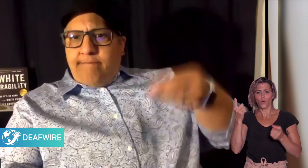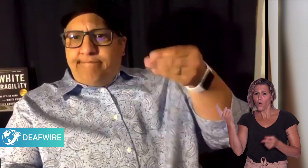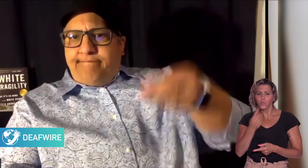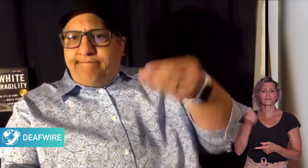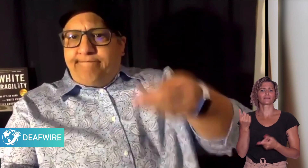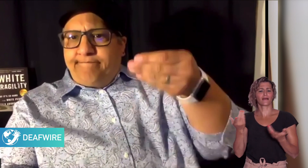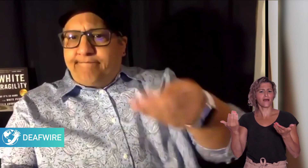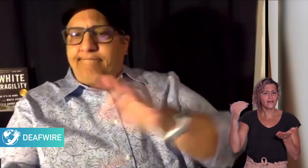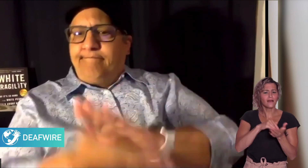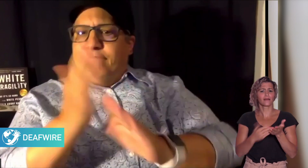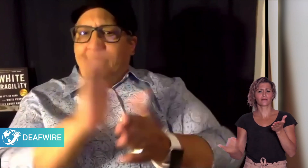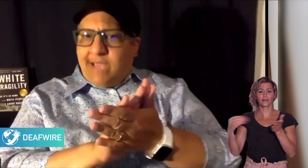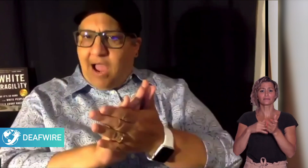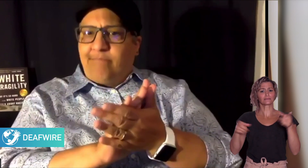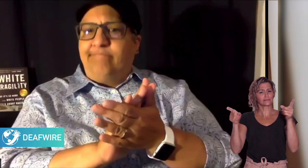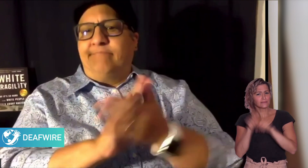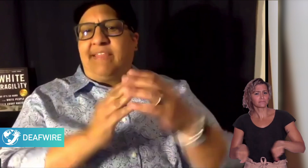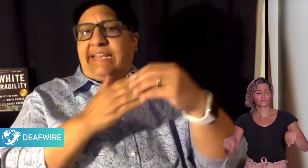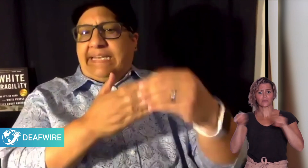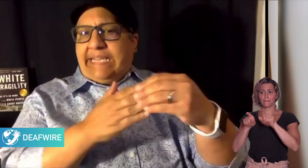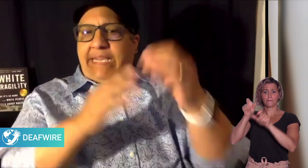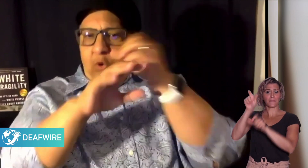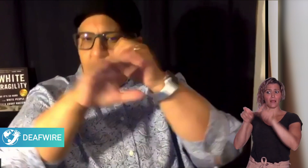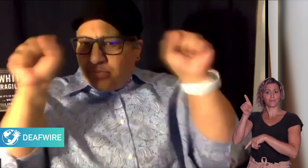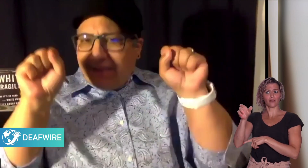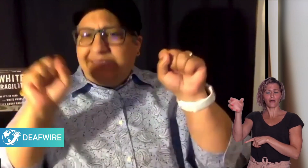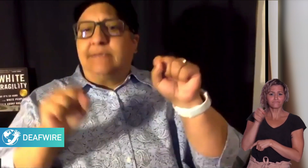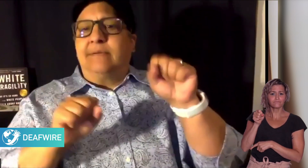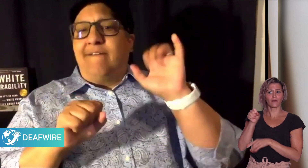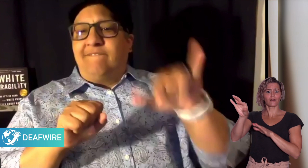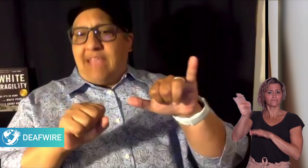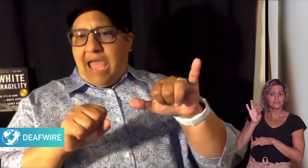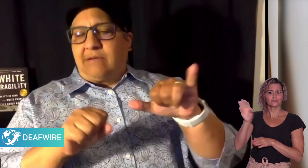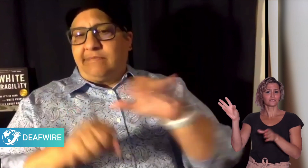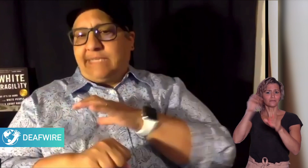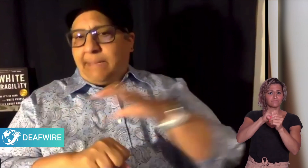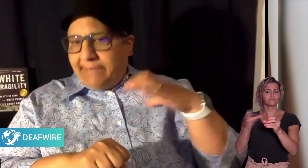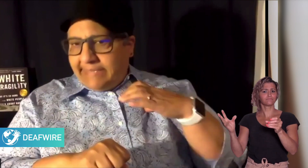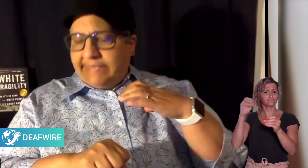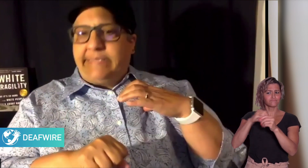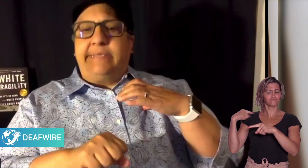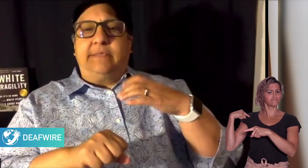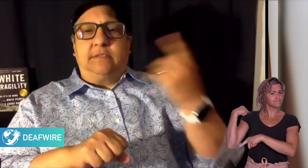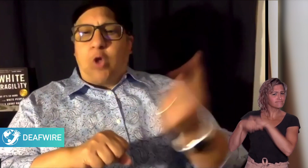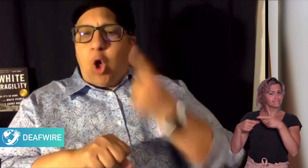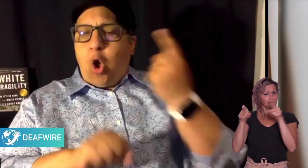or President of committees. They’re always run